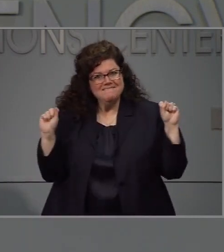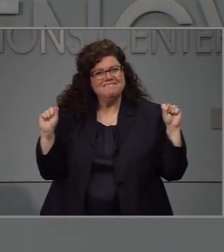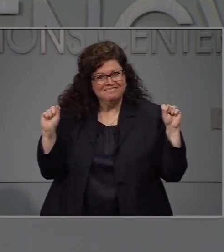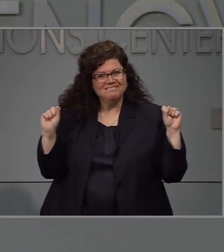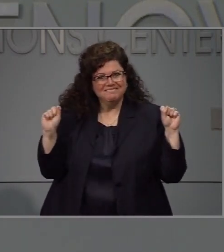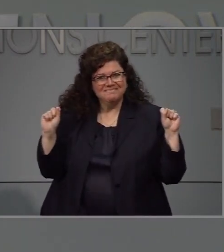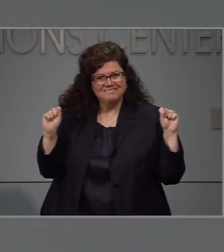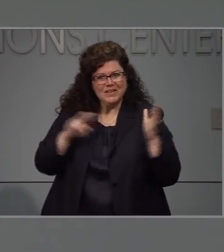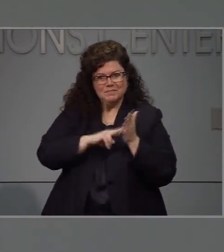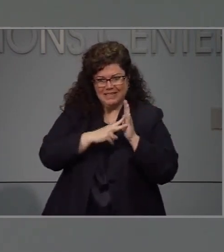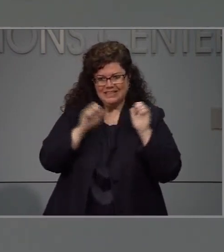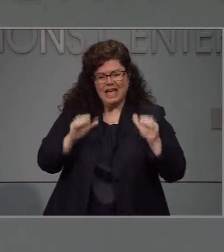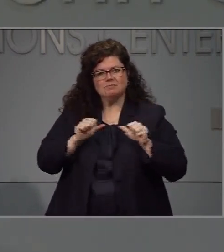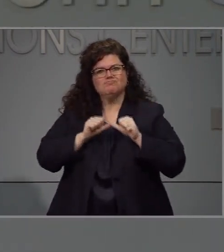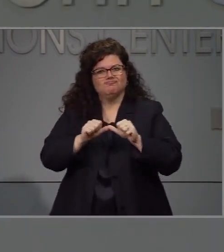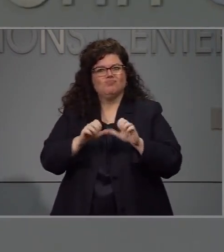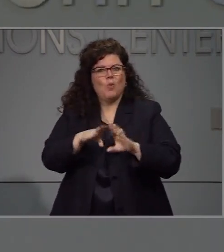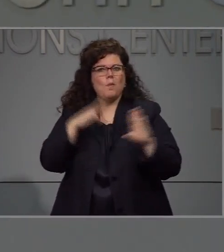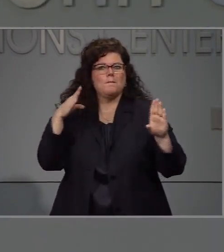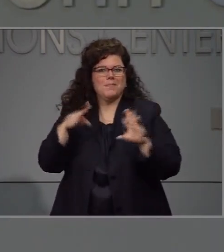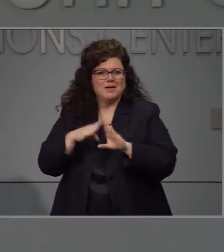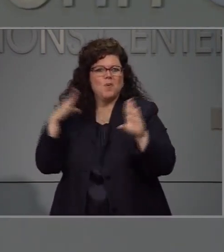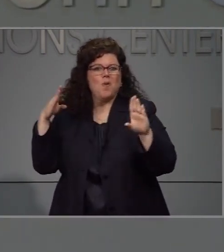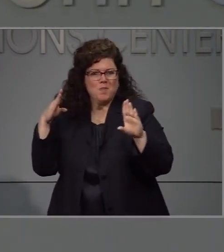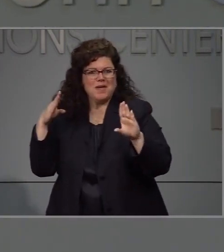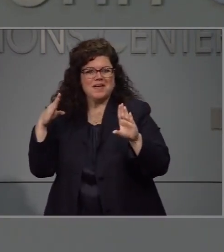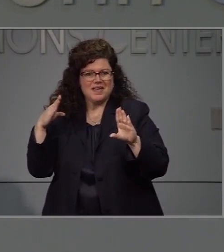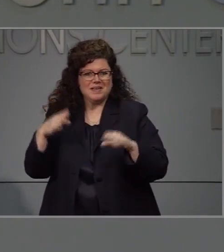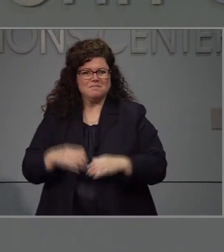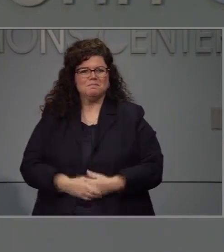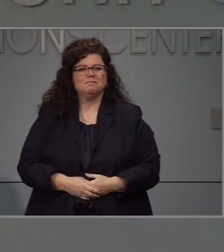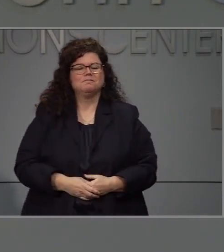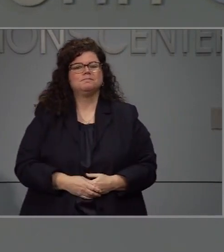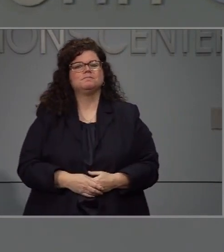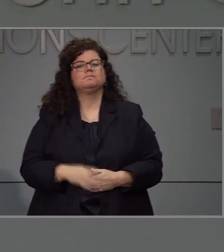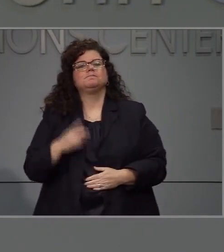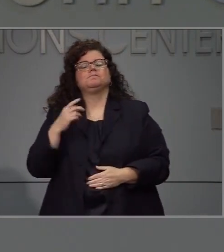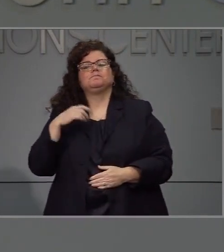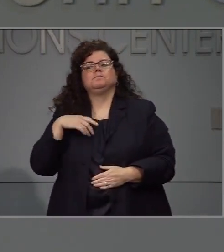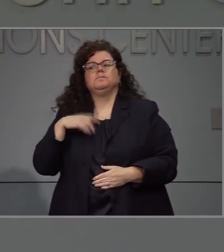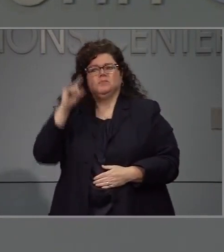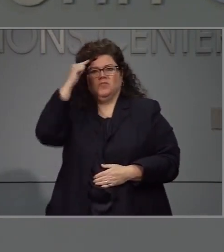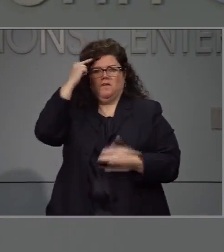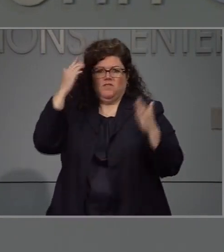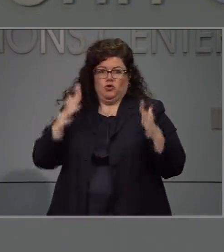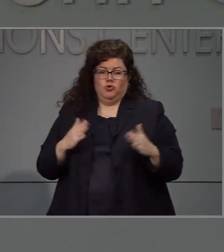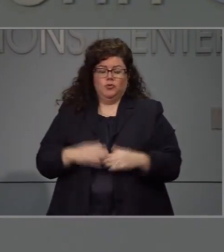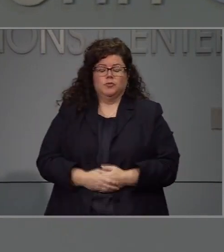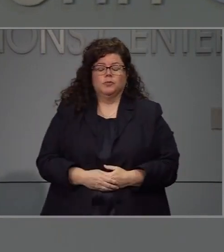EXPECTATION THAT THOSE RECOMMENDATIONS ARE FOLLOWED A LOT OF WORK WENT INTO PUTTING THOSE TOGETHER TO MAKE SURE